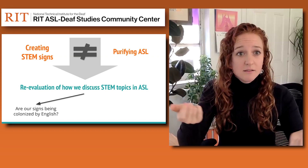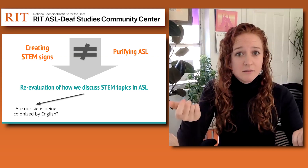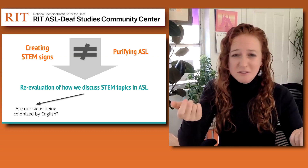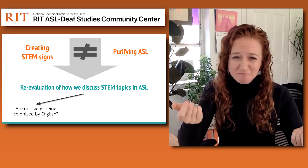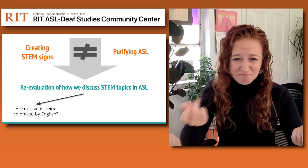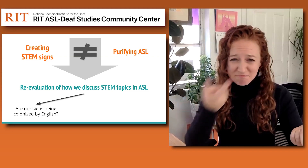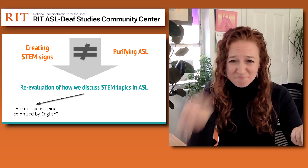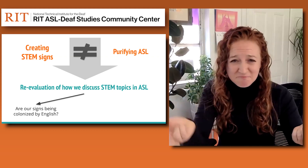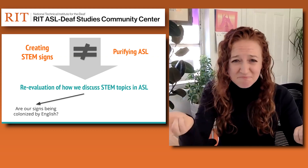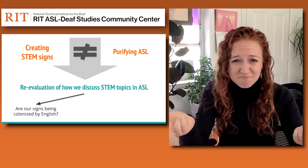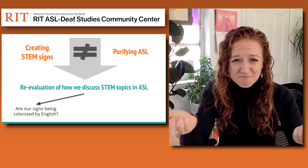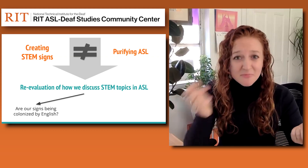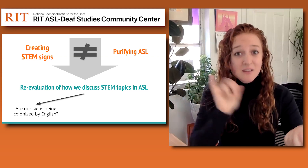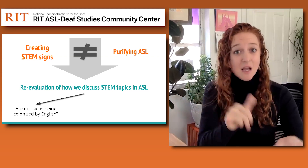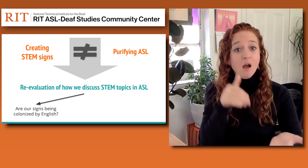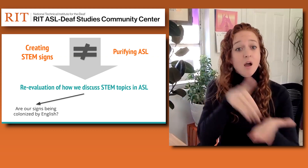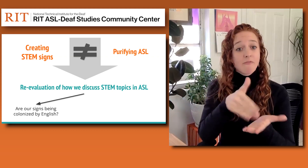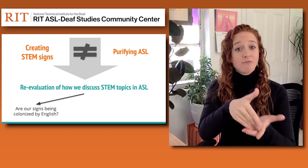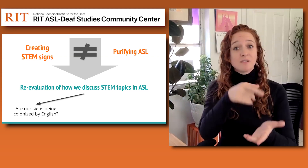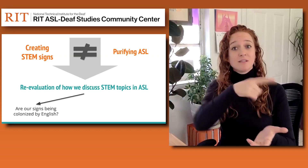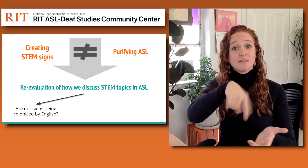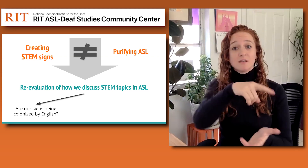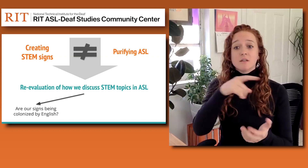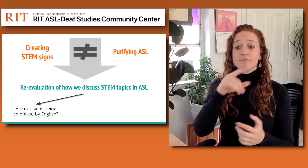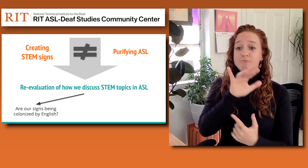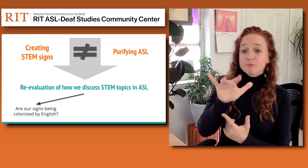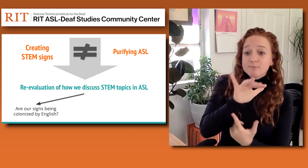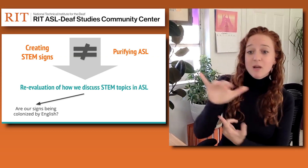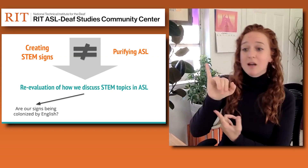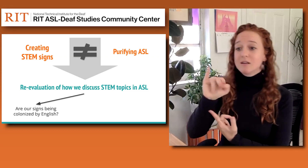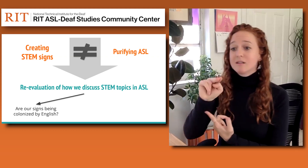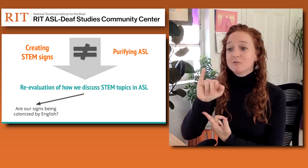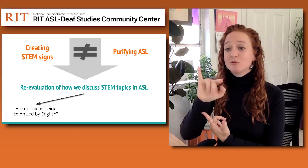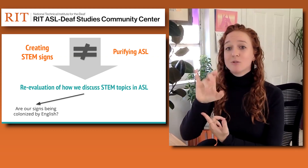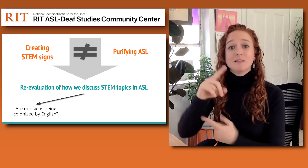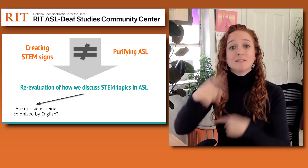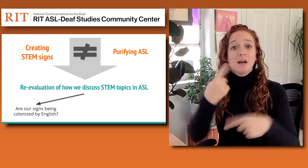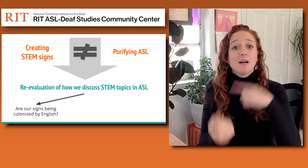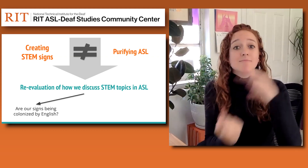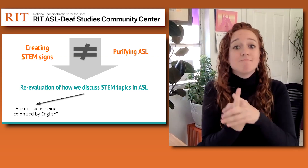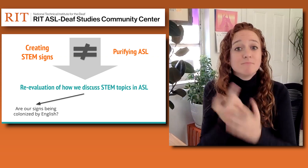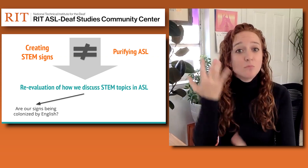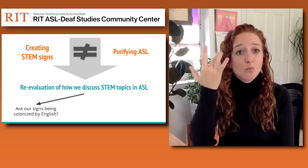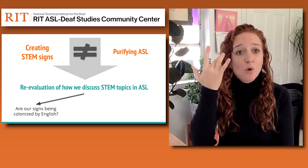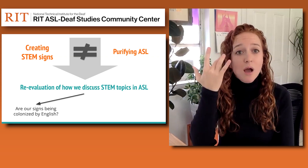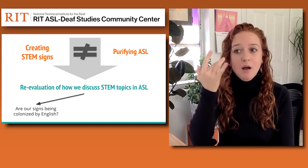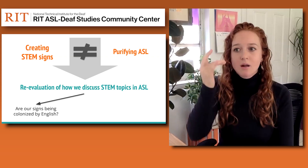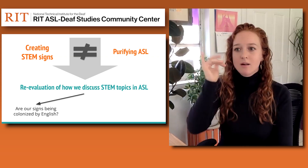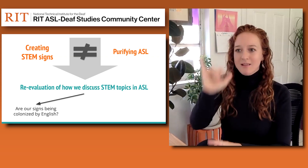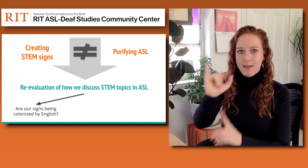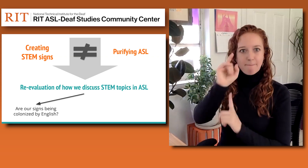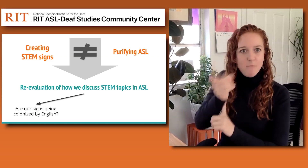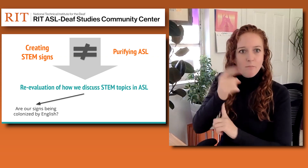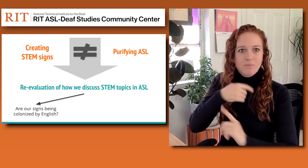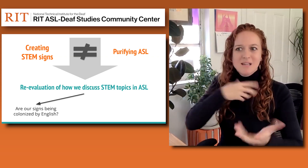Of course not. I doubt it. Finger spelling and initialized signs appear only because in that moment,